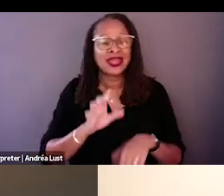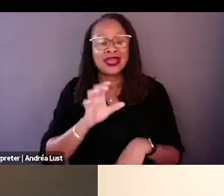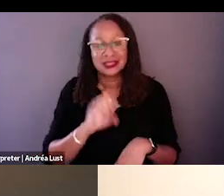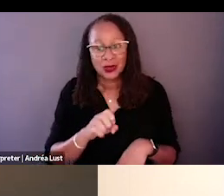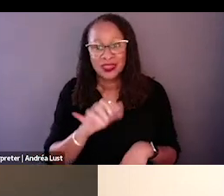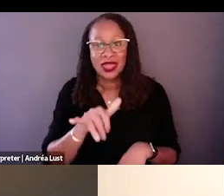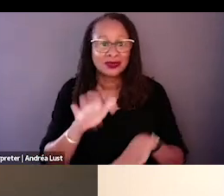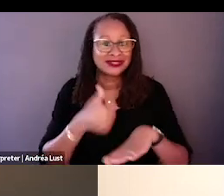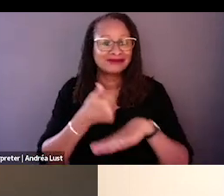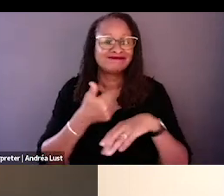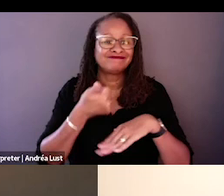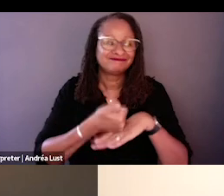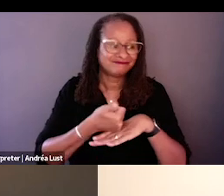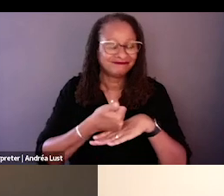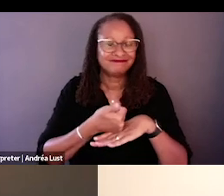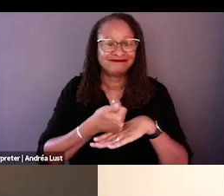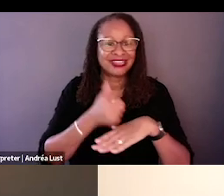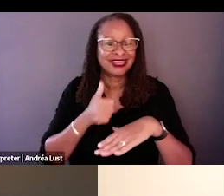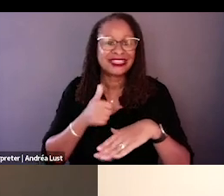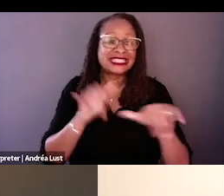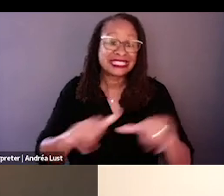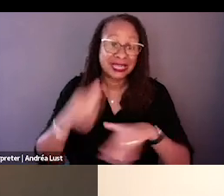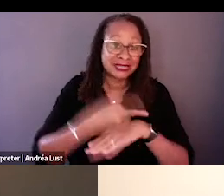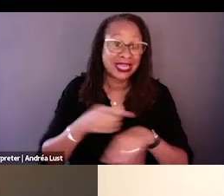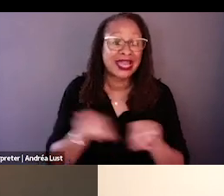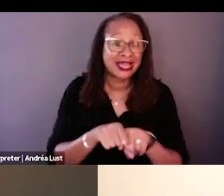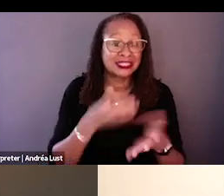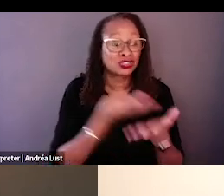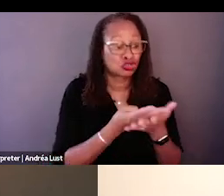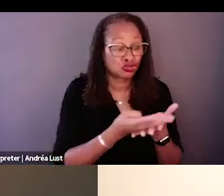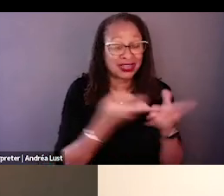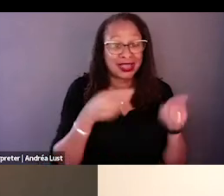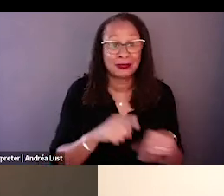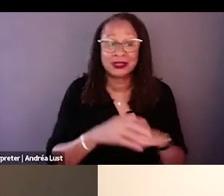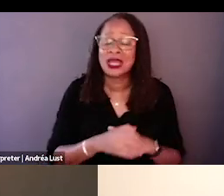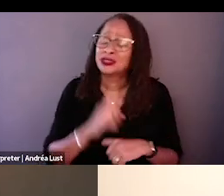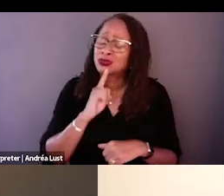history, and now they do. That was kind of fantastic and amazing.